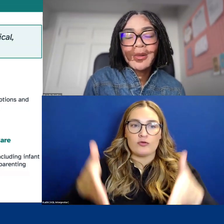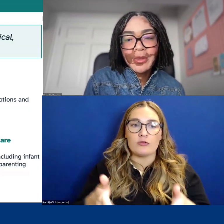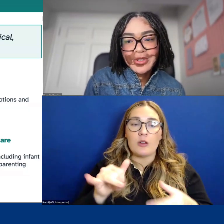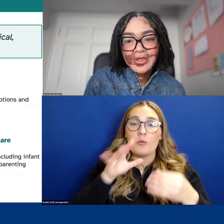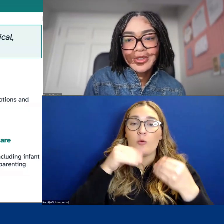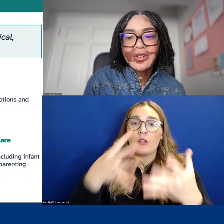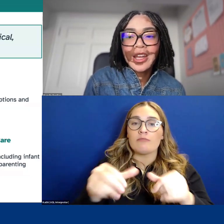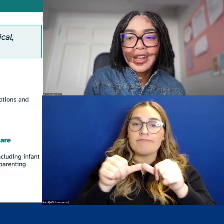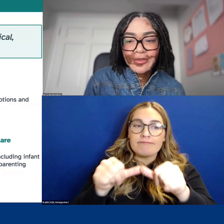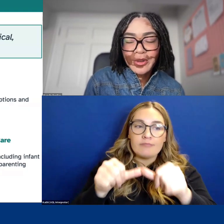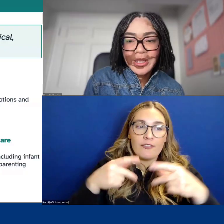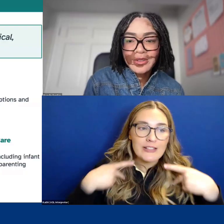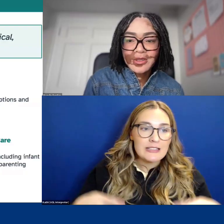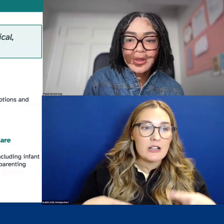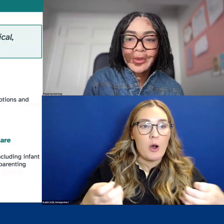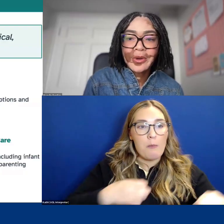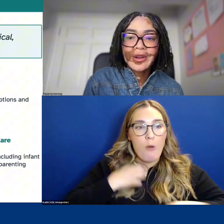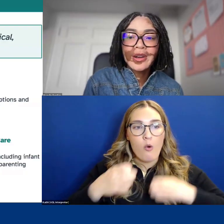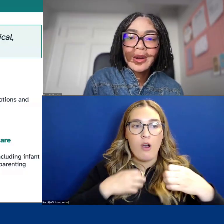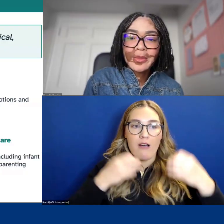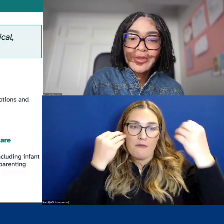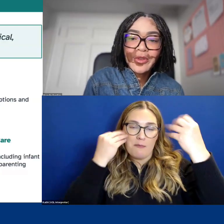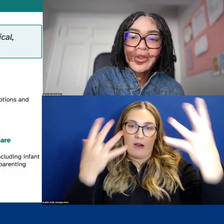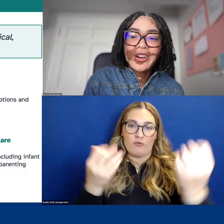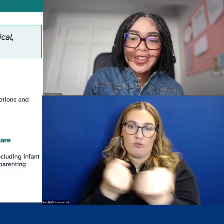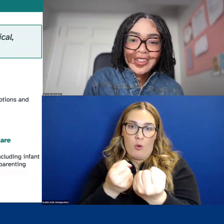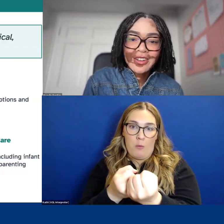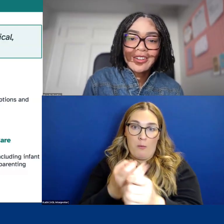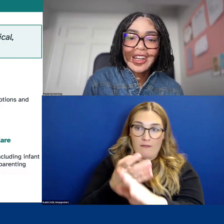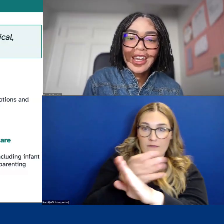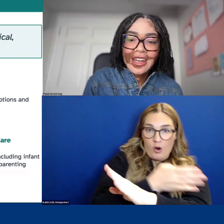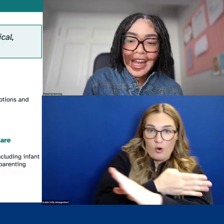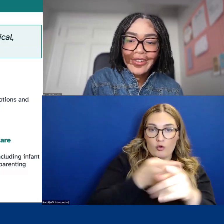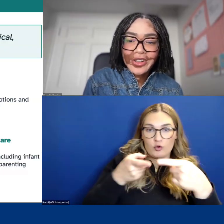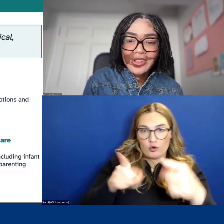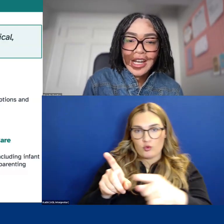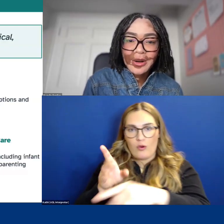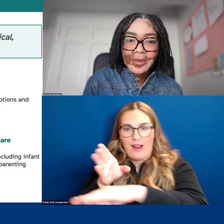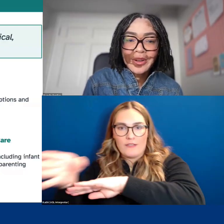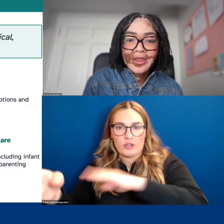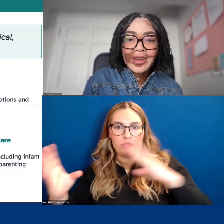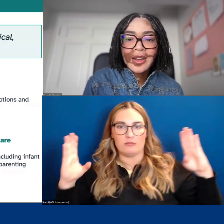emotional, and informational support before, during, and after childbirth.